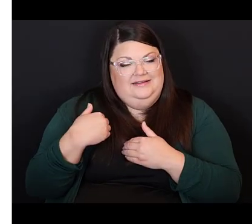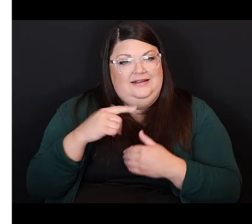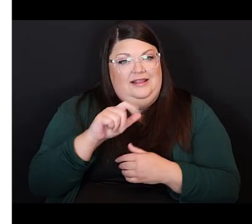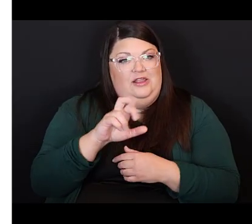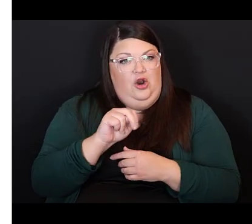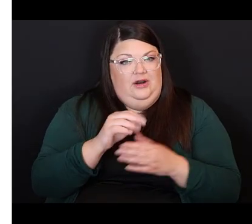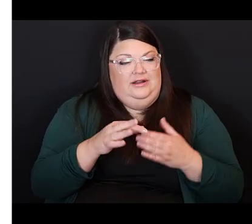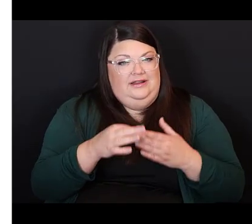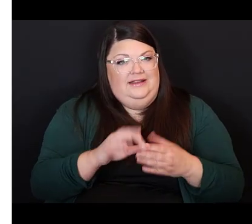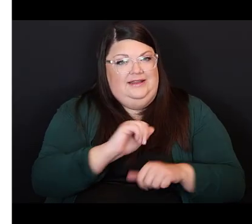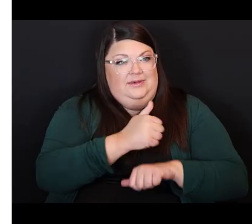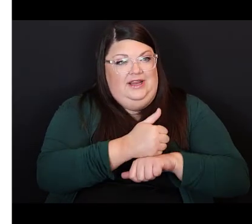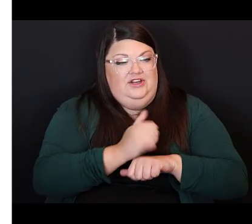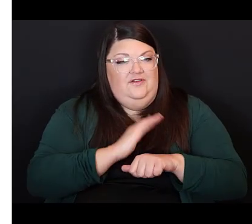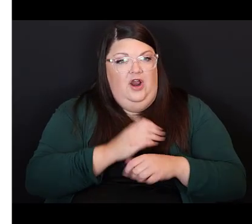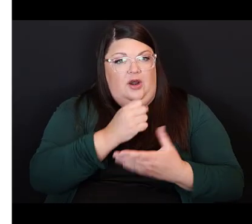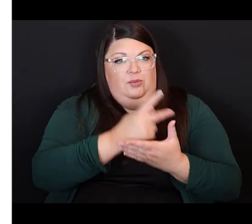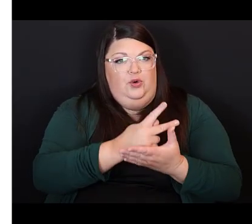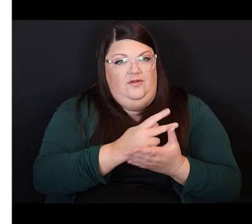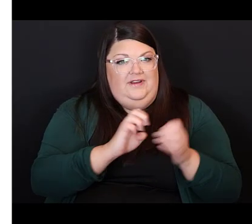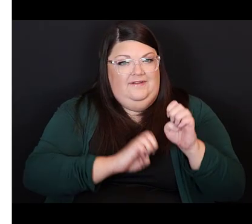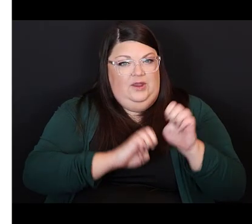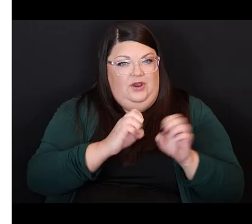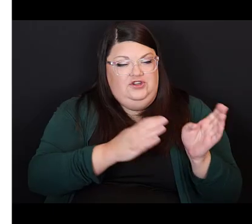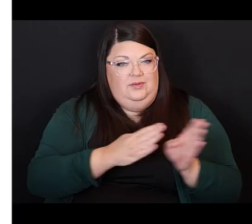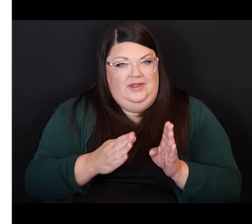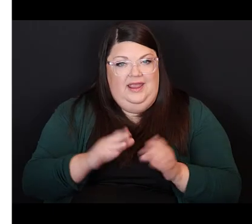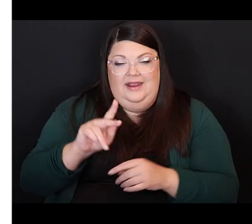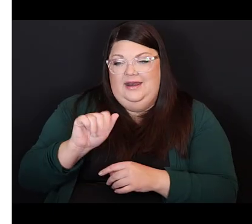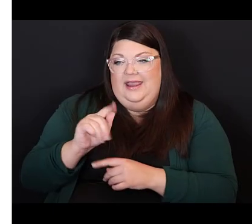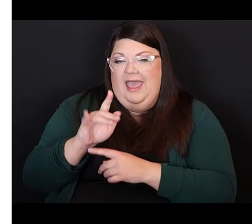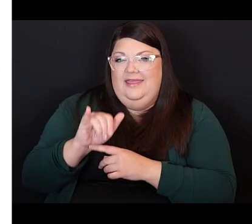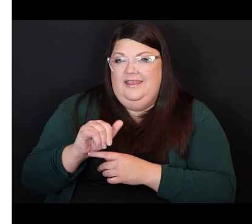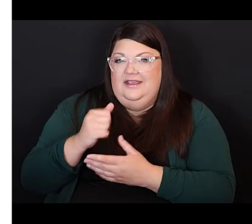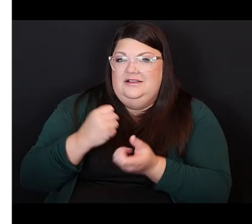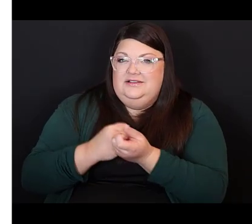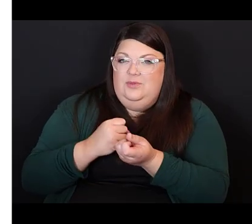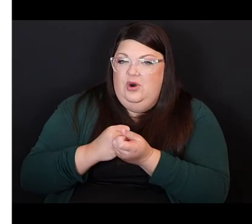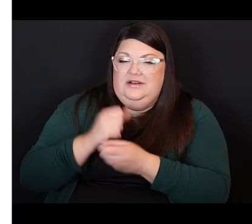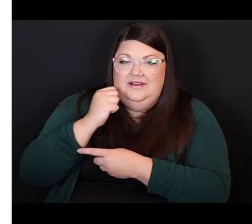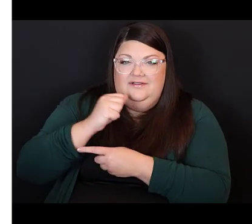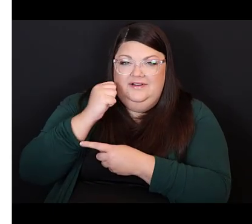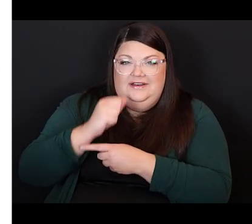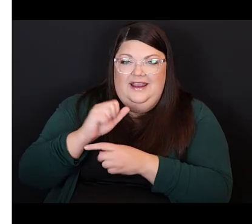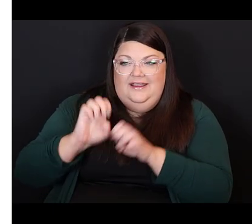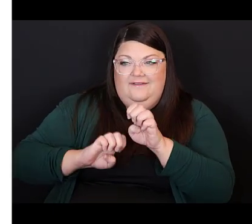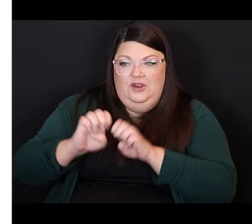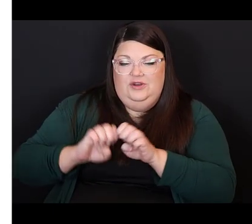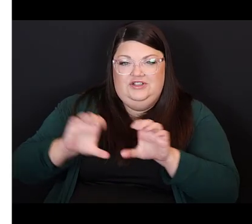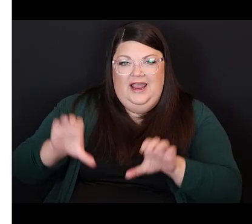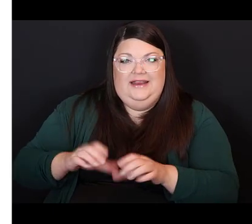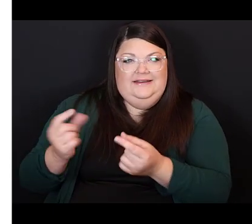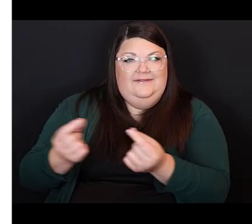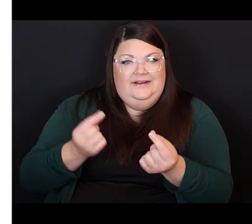implementation of our approved evaluation plan. Kathy supports day-to-day evaluation activities,